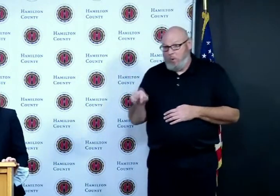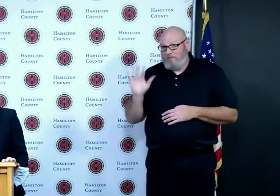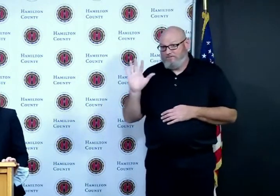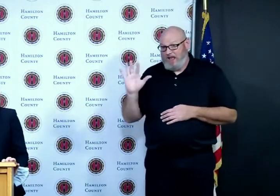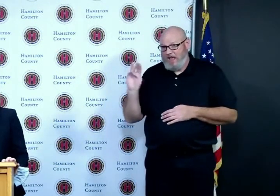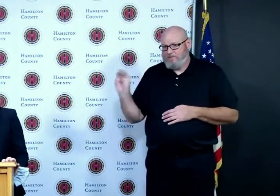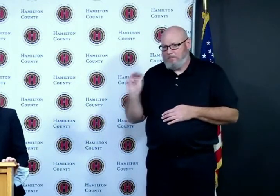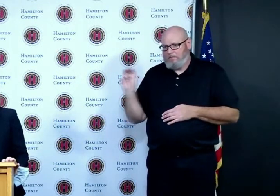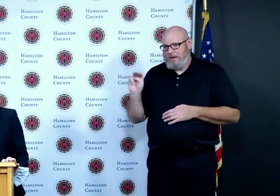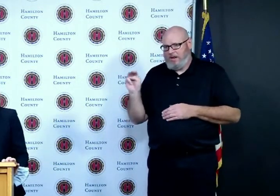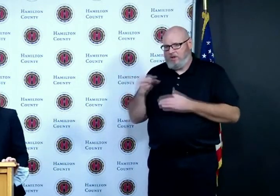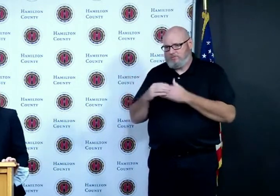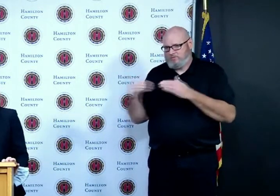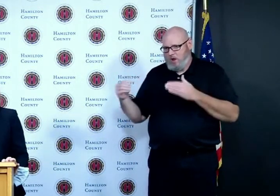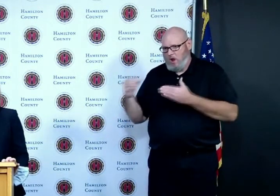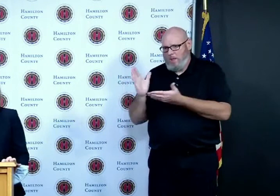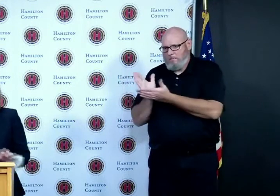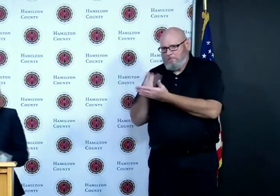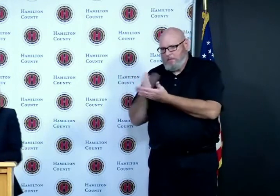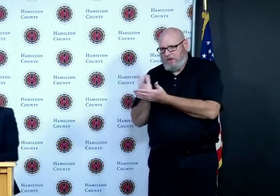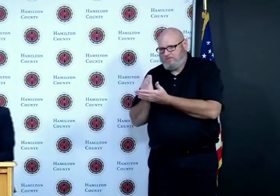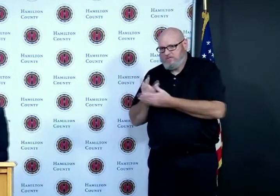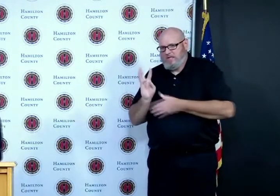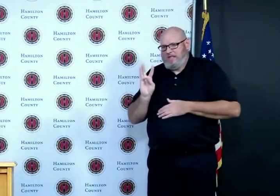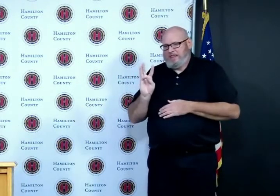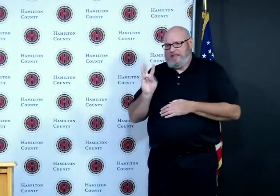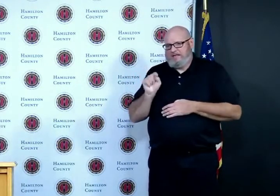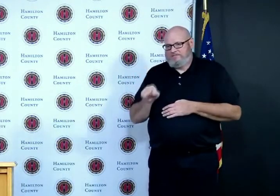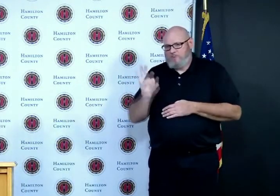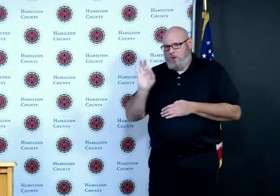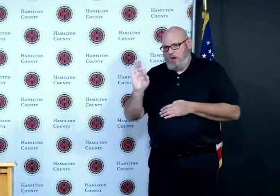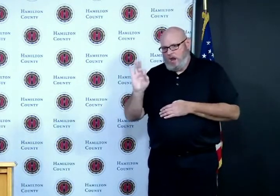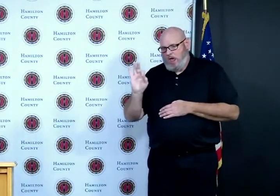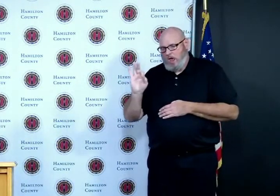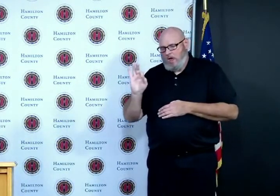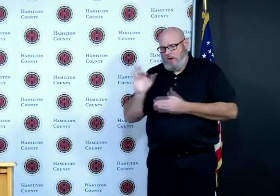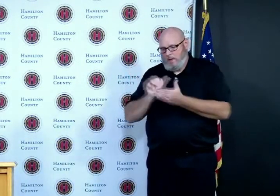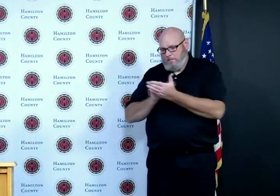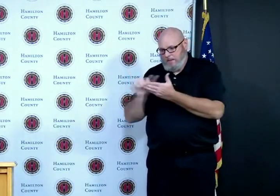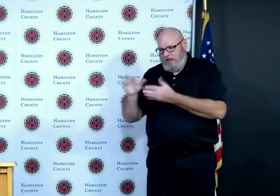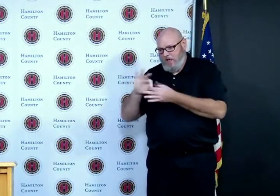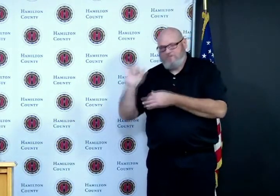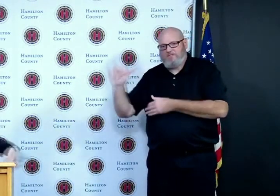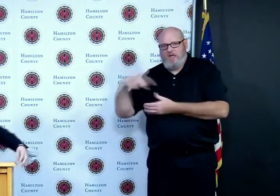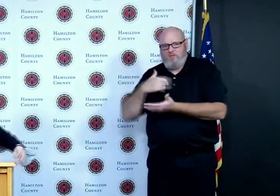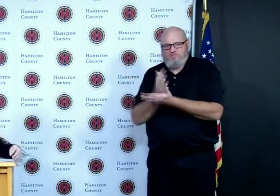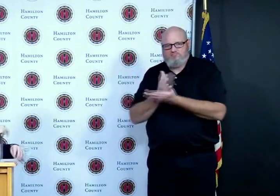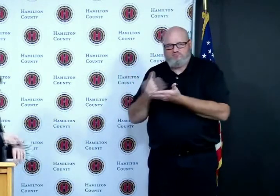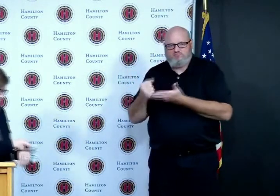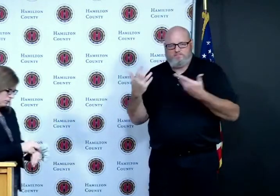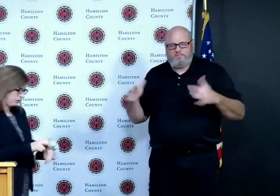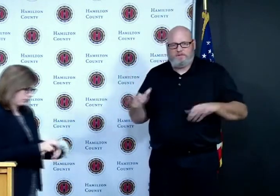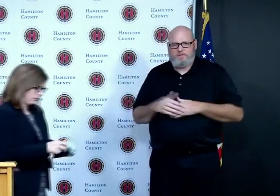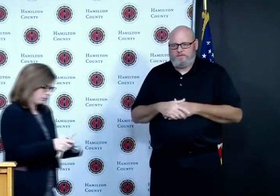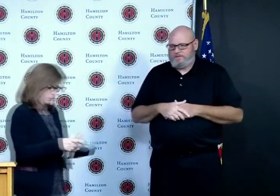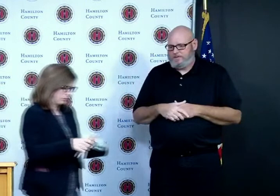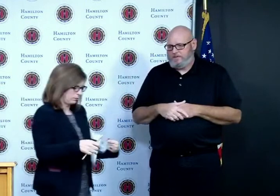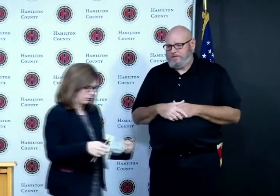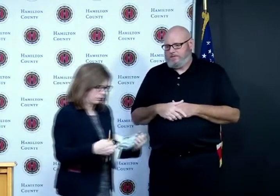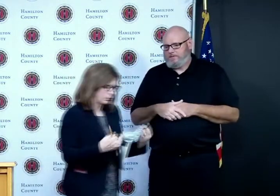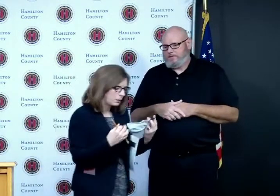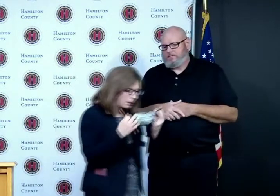sorry all right great thank you Holly okay that appears to conclude our questions from reporters